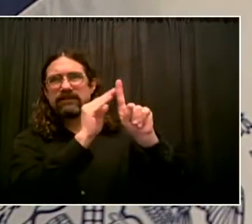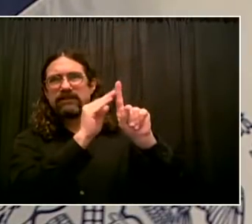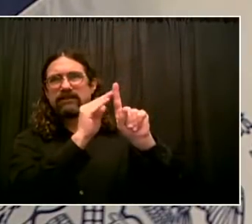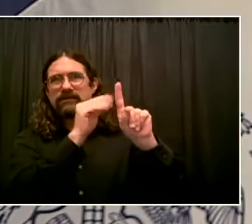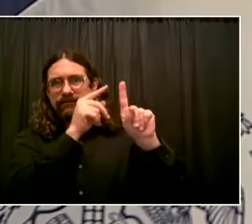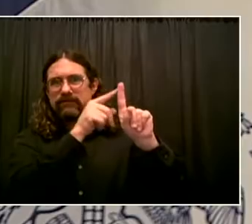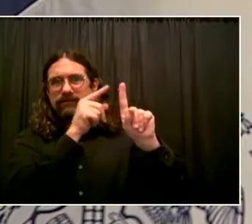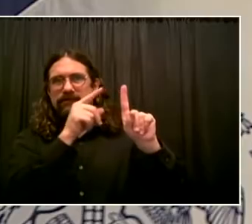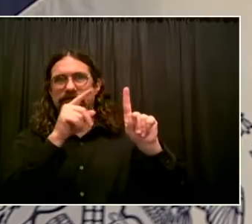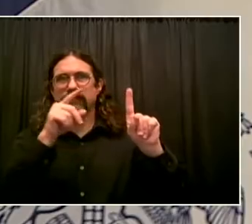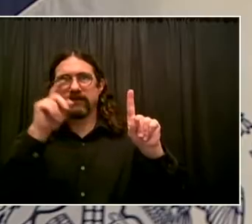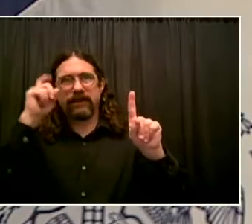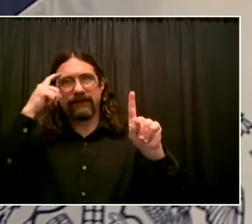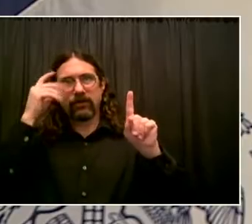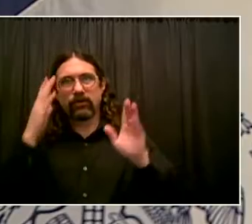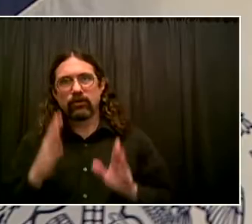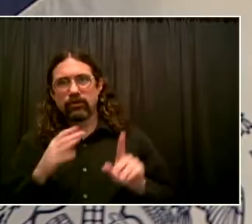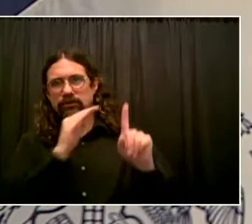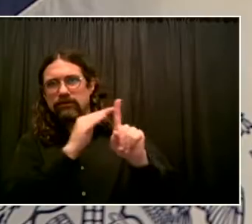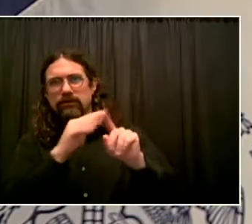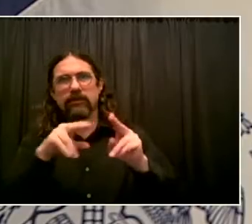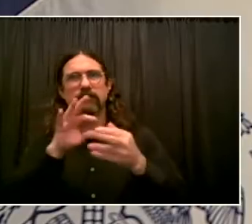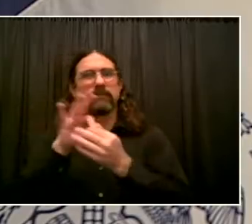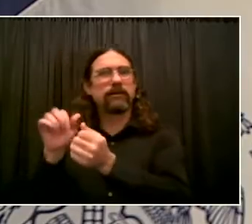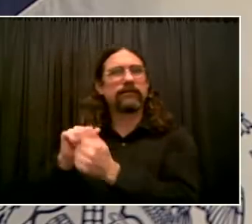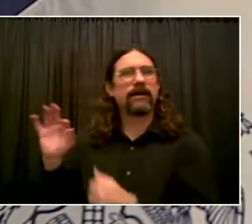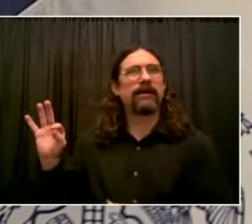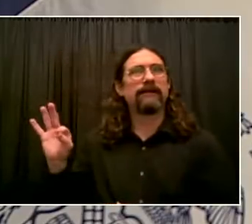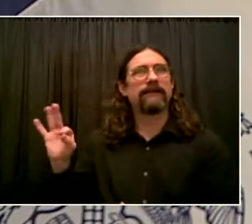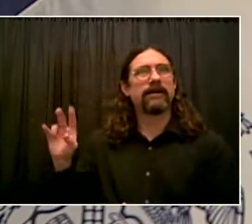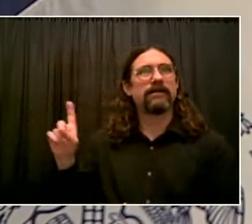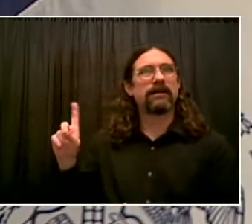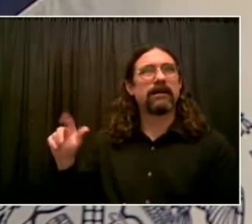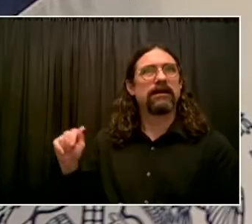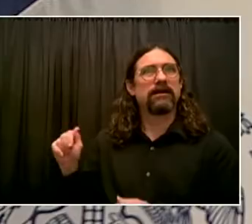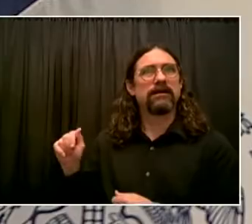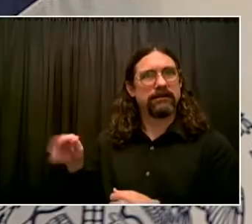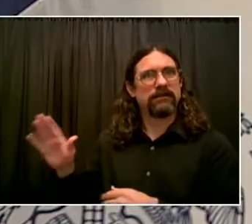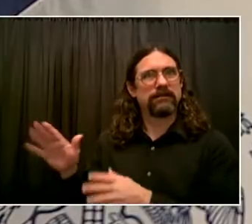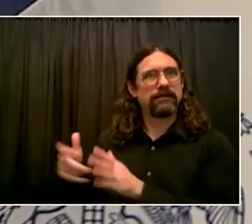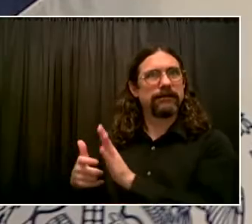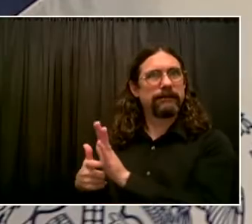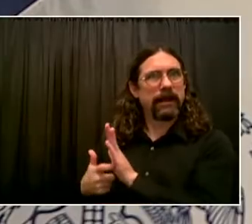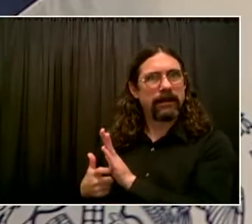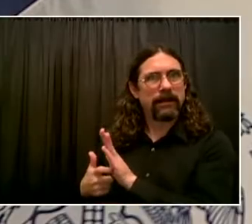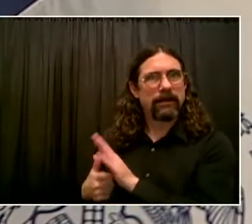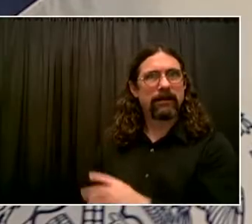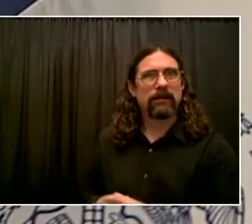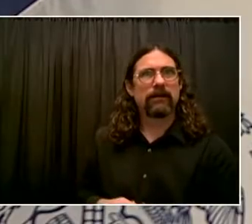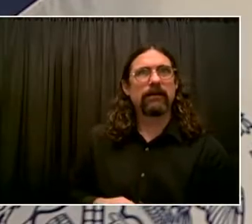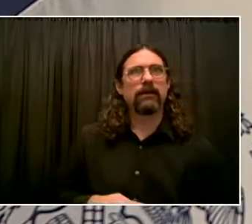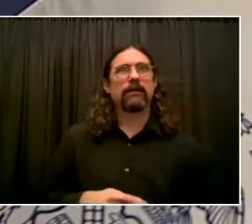NC.B SINCE YOU WERE JUST URGING THE GOVERNOR TO DO SOMETHING ABOUT THE